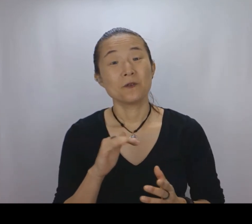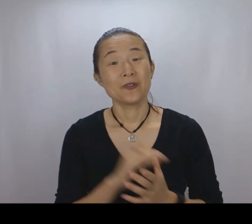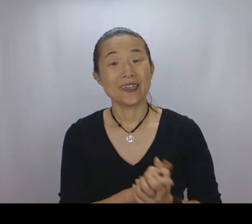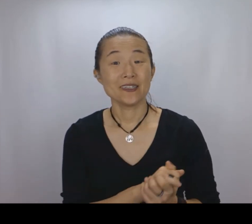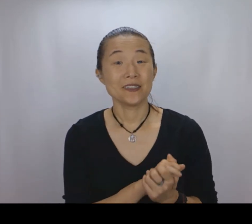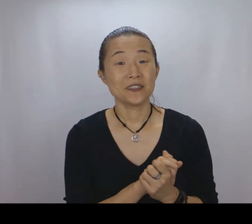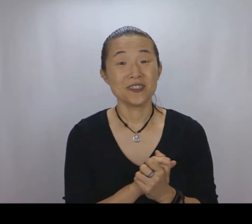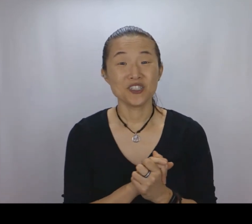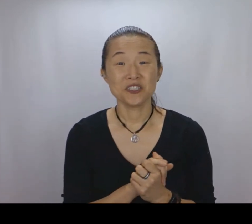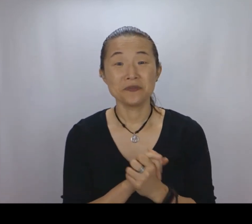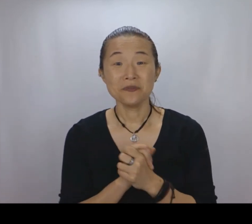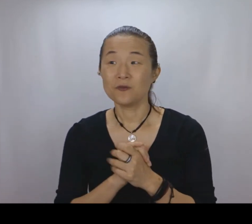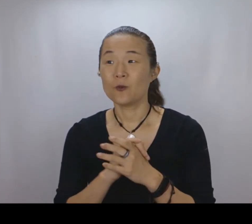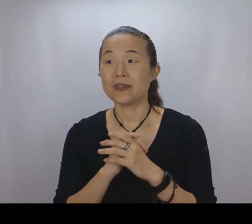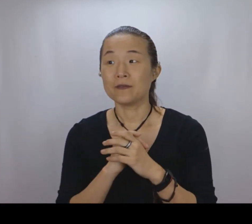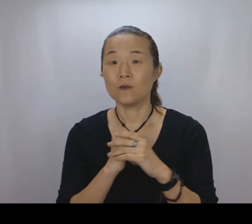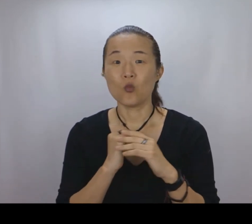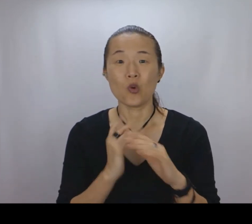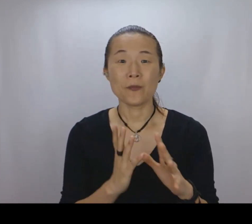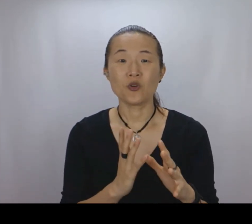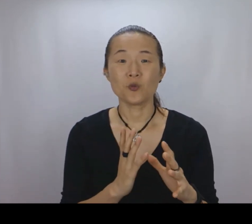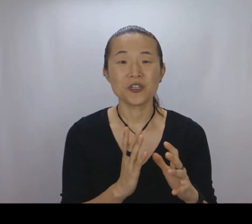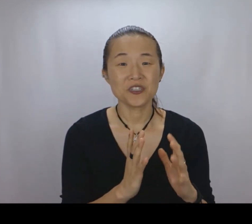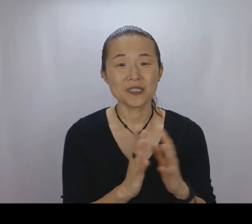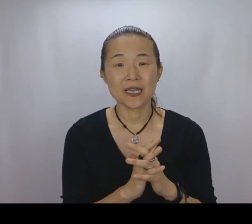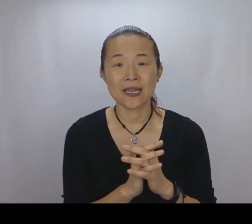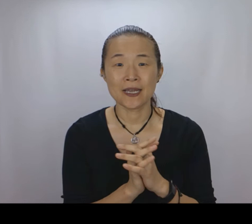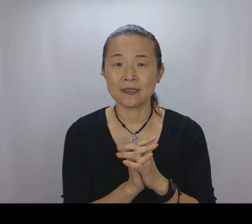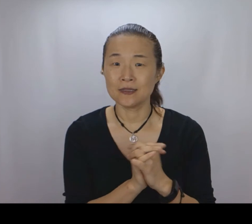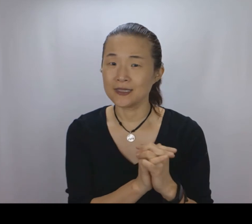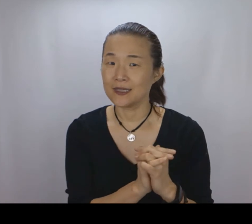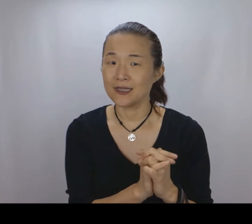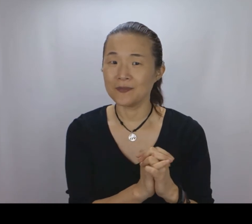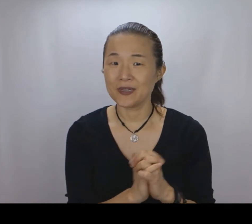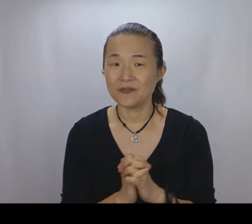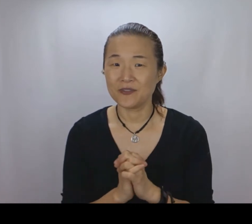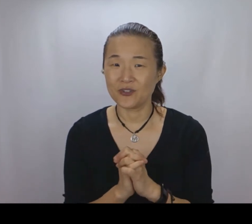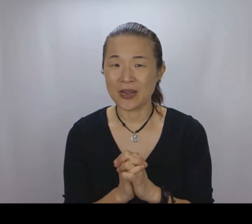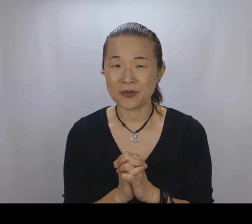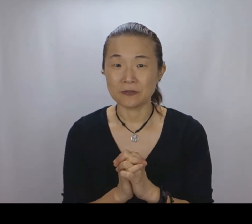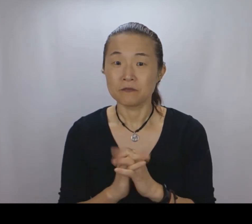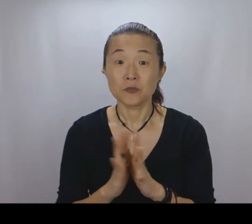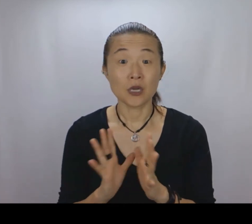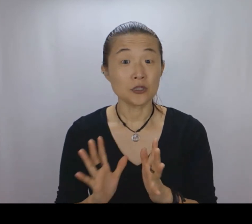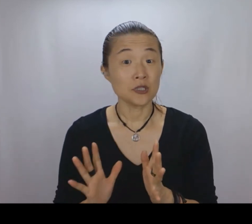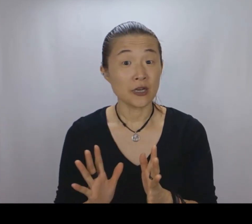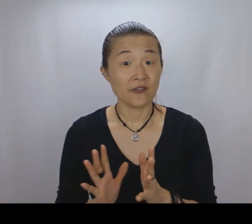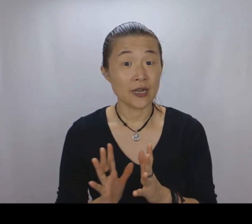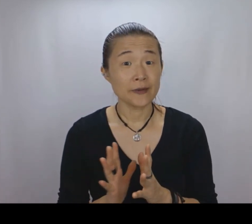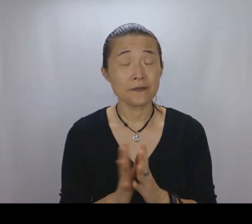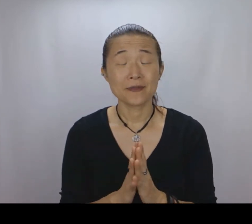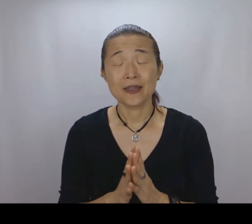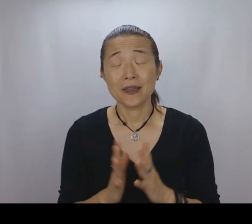before getting to Unit 2 with way more words and just a little bit of grammar, not too terrifying.